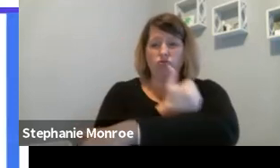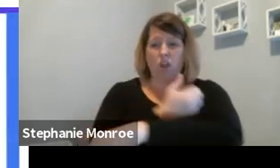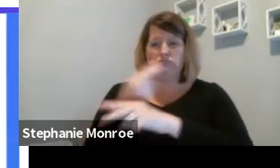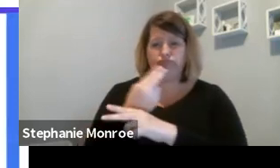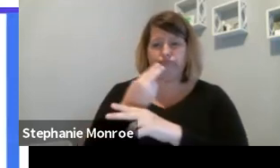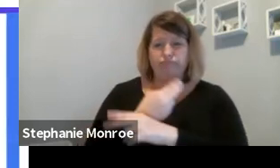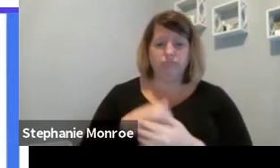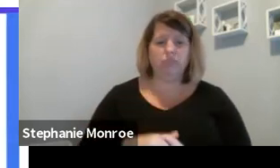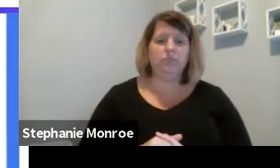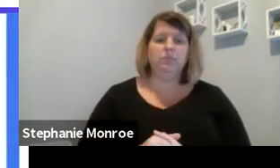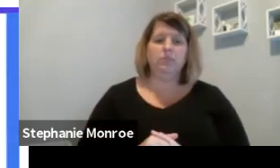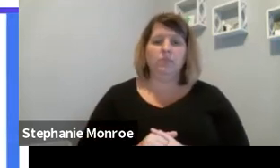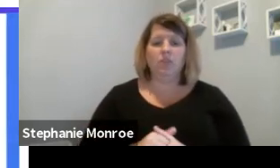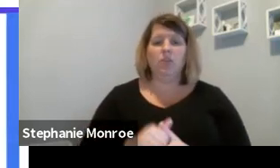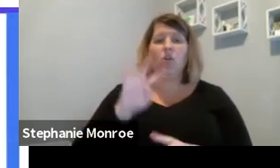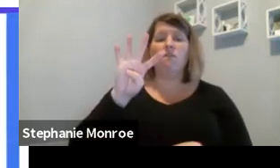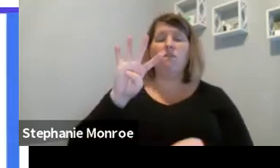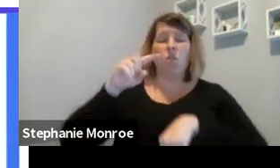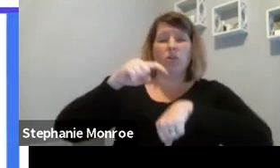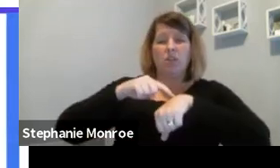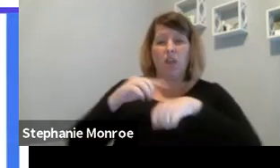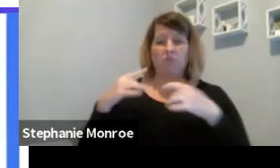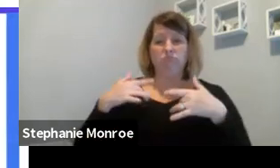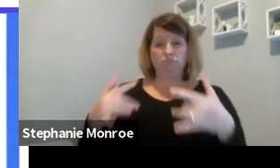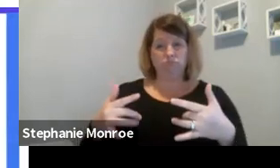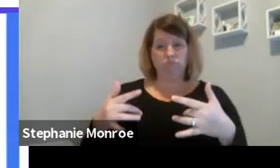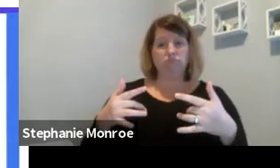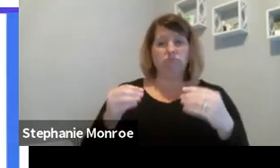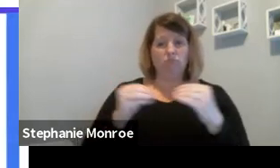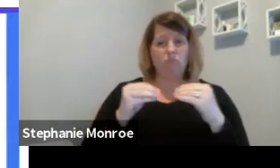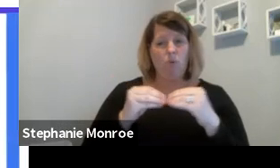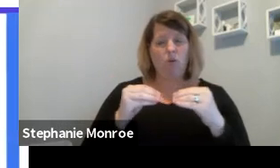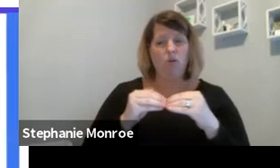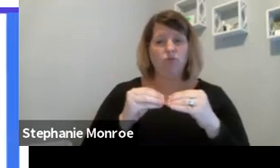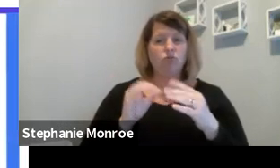and we are four times more likely to contemplate suicide.